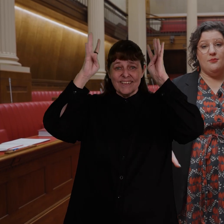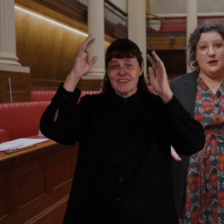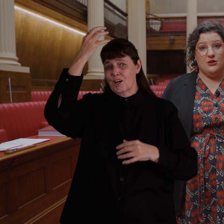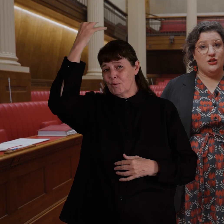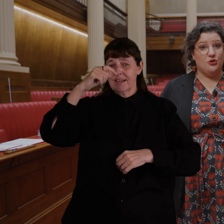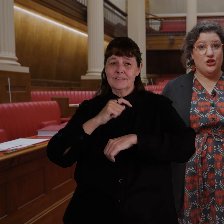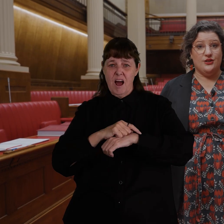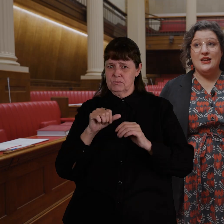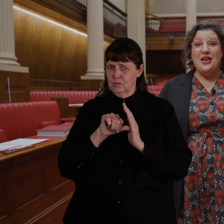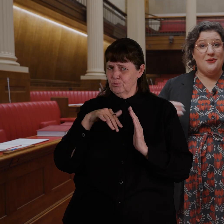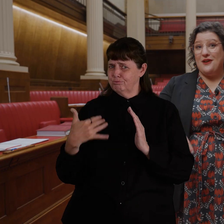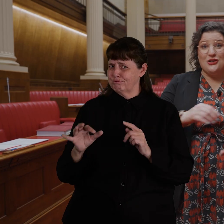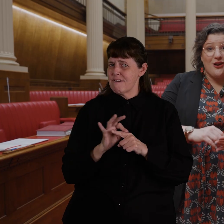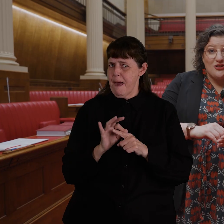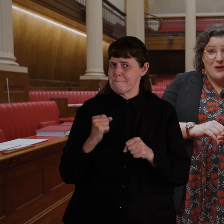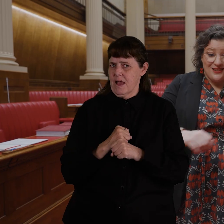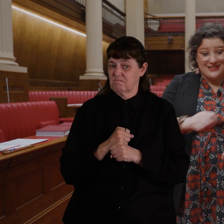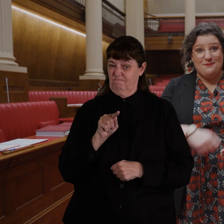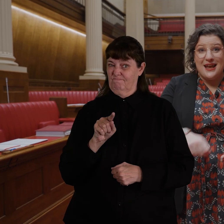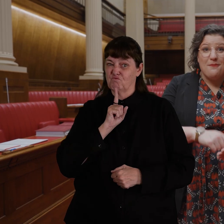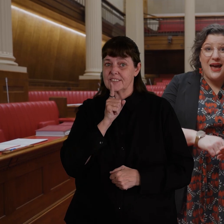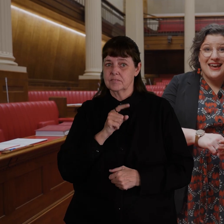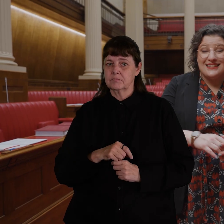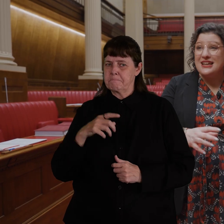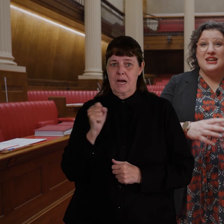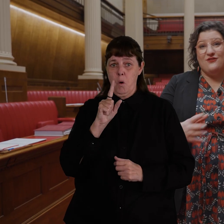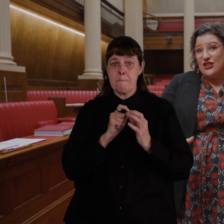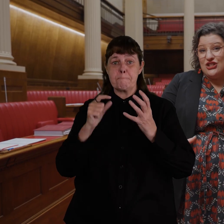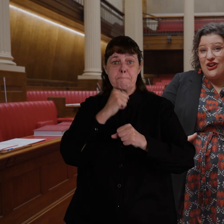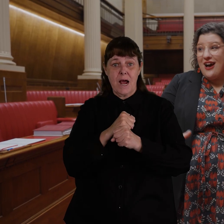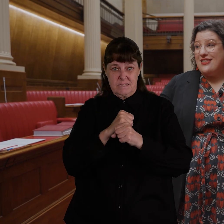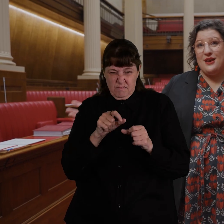color pigment to produce. They would have to crush bugs to make a paste for the dye that